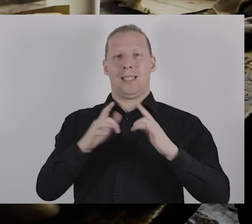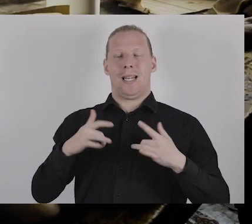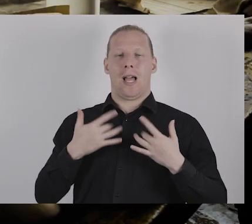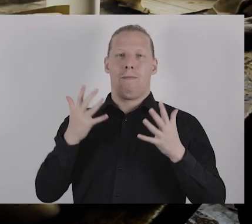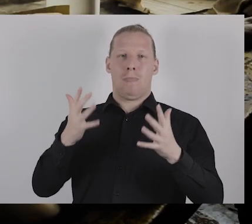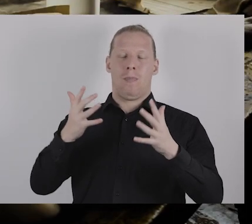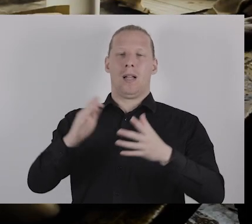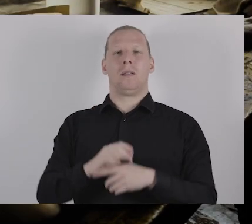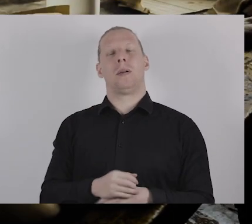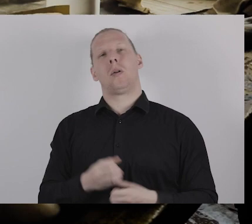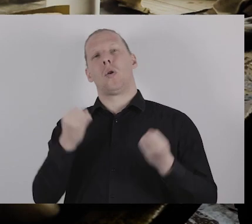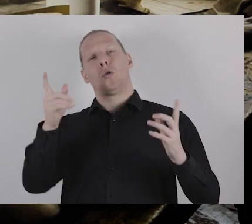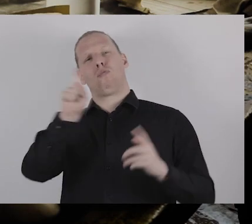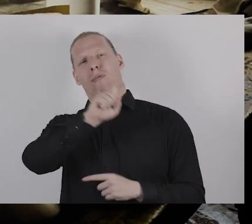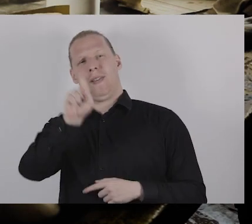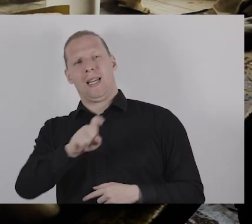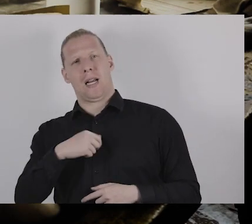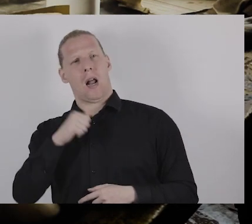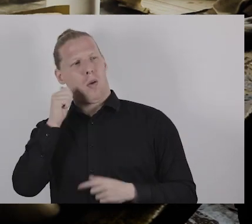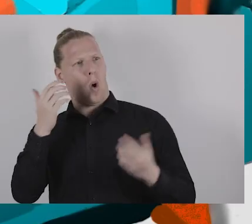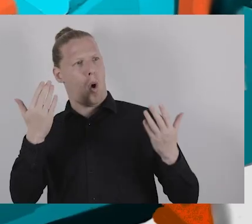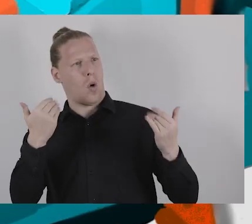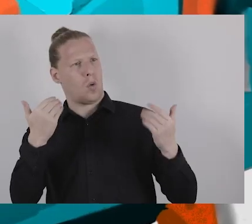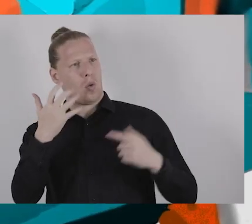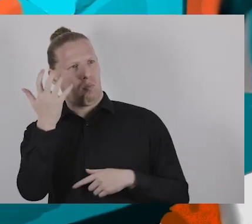There's a lot of graffiti. (CHUCKLES) And I thought that was cool.